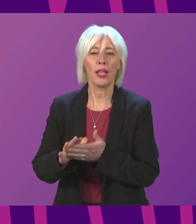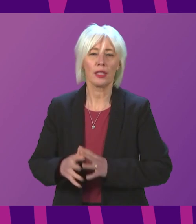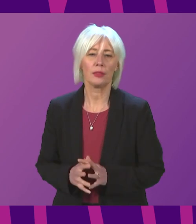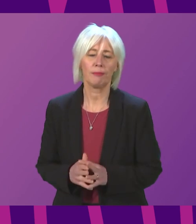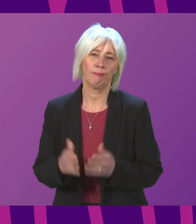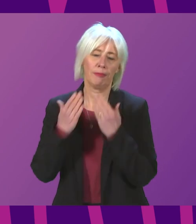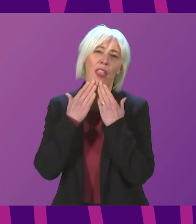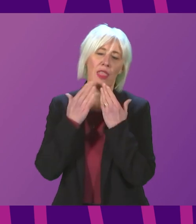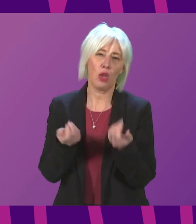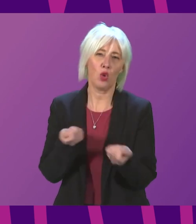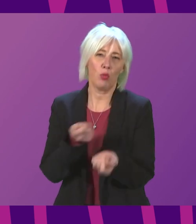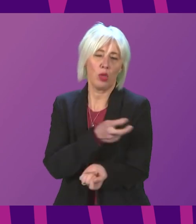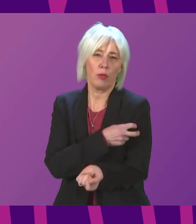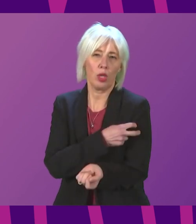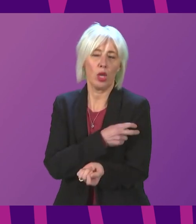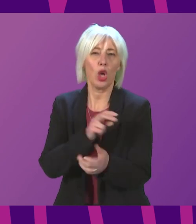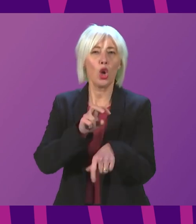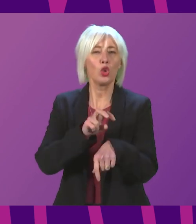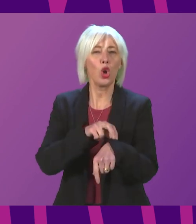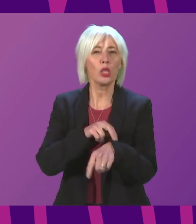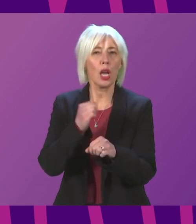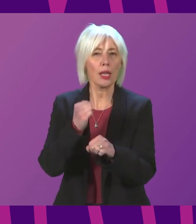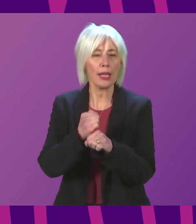Dr Gulhane called for publication of the data that underpins the Government’s decisions—the